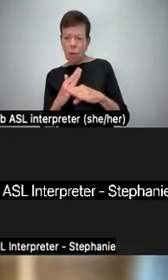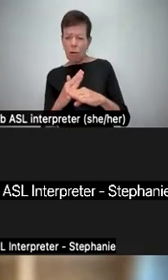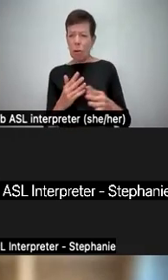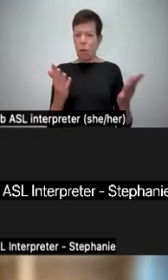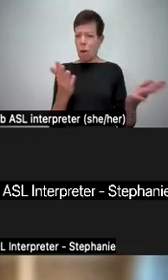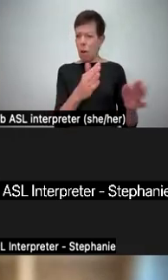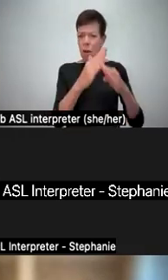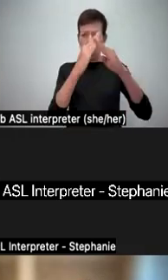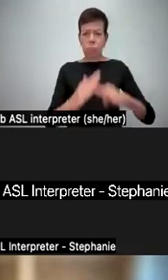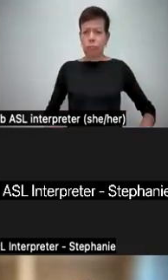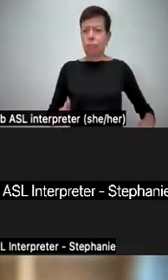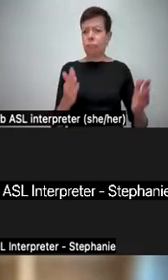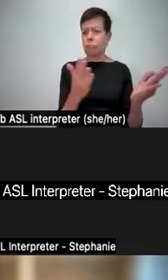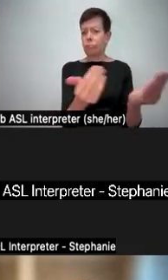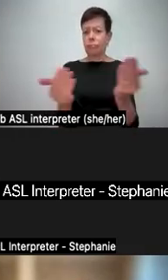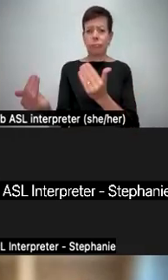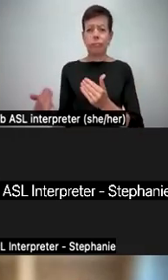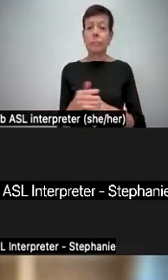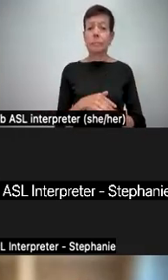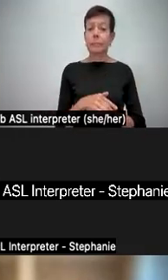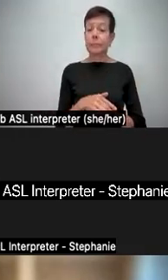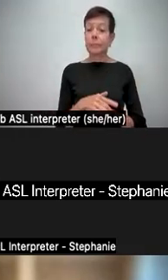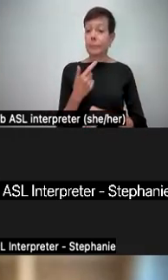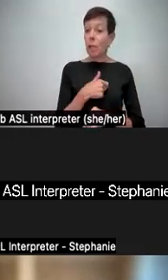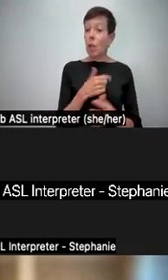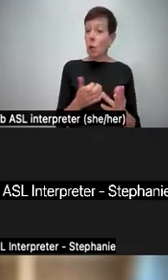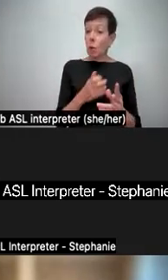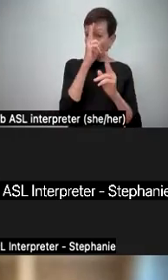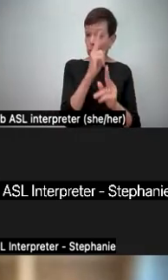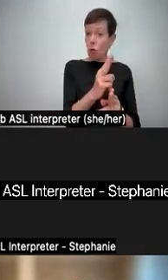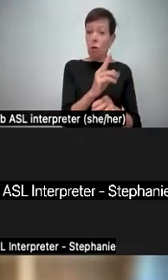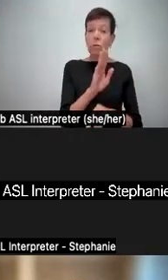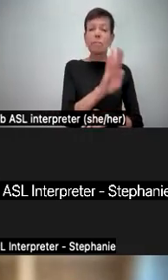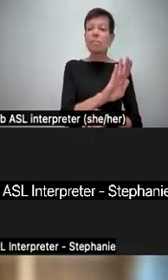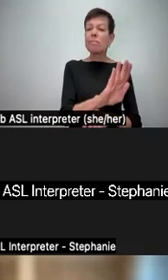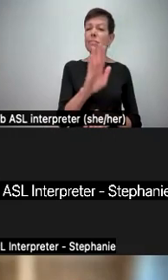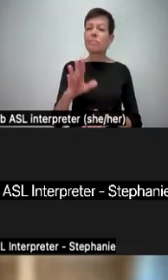We really want to honour lived experience and the intersectional and unique experiences of